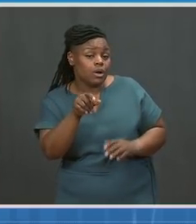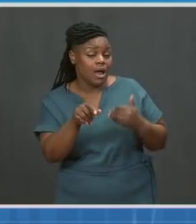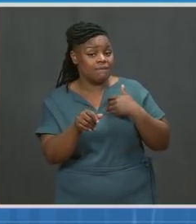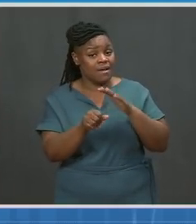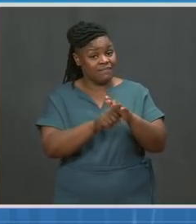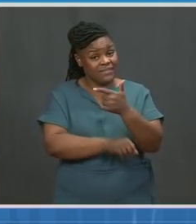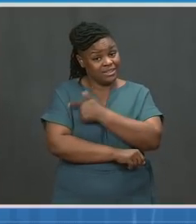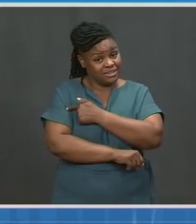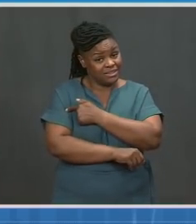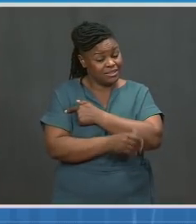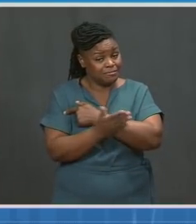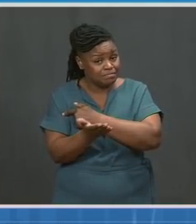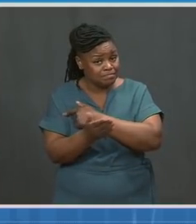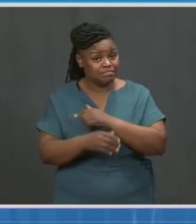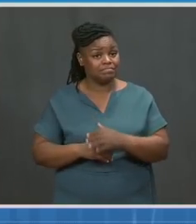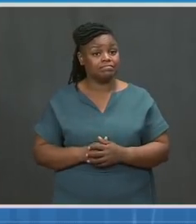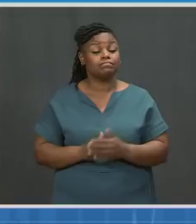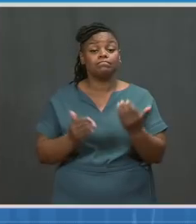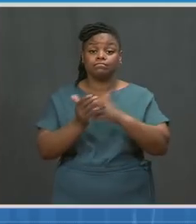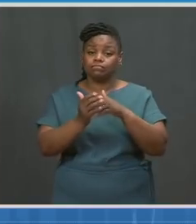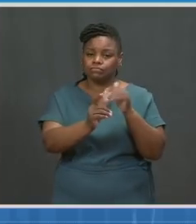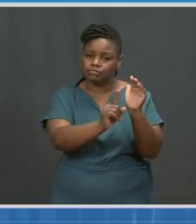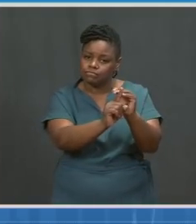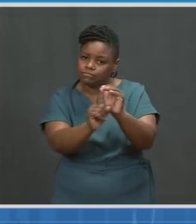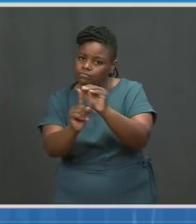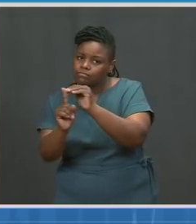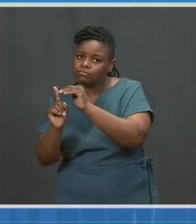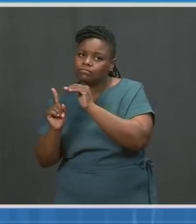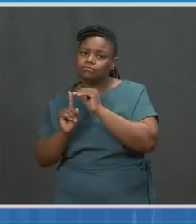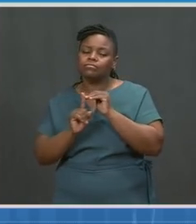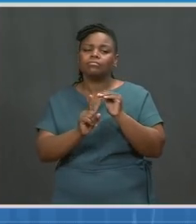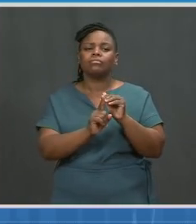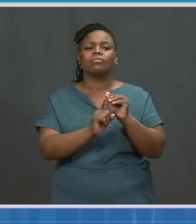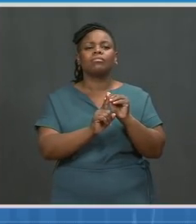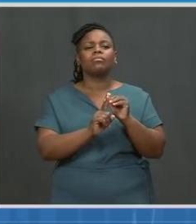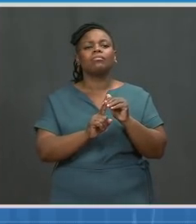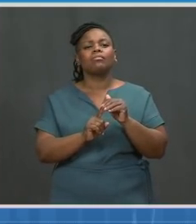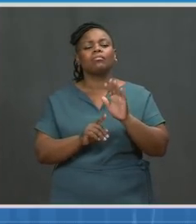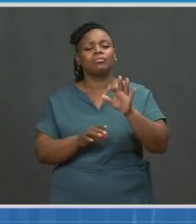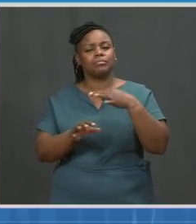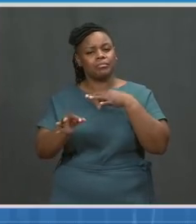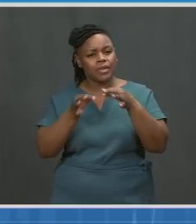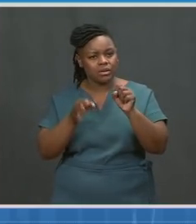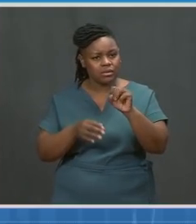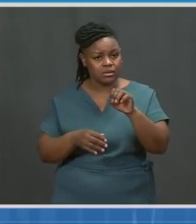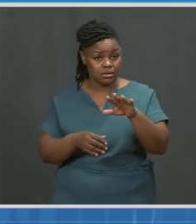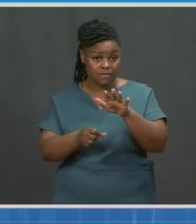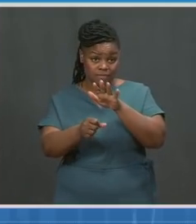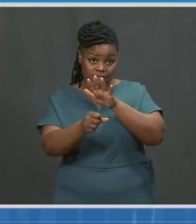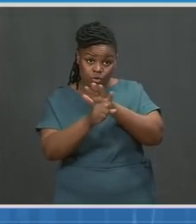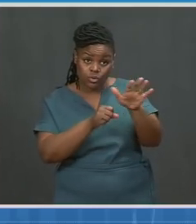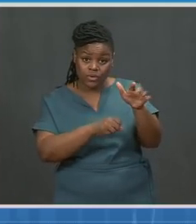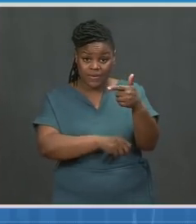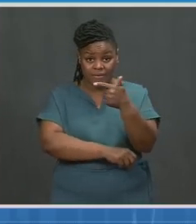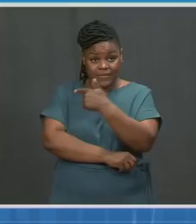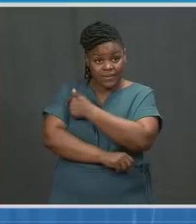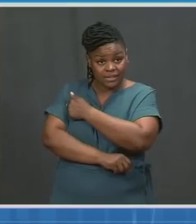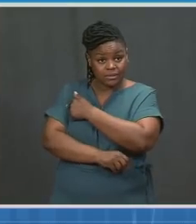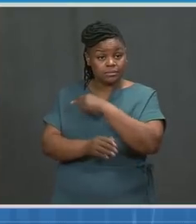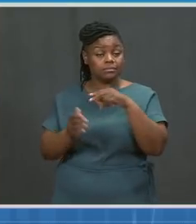Again, as a reminder, the CDC defines "fully vaccinated" as 14 days after your second dose of a Pfizer